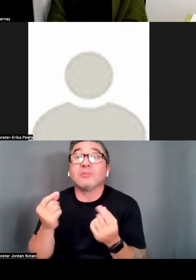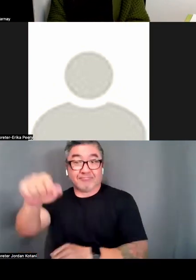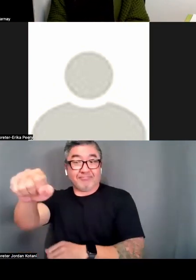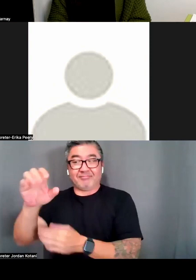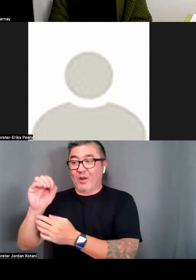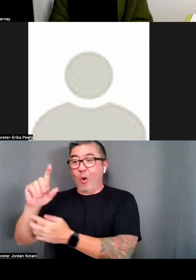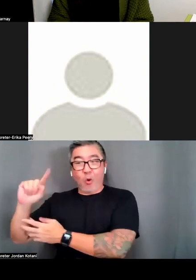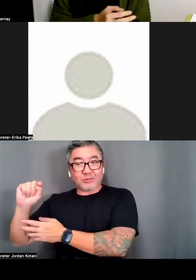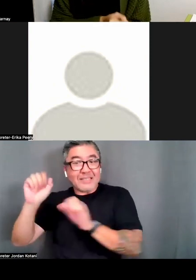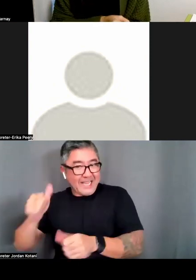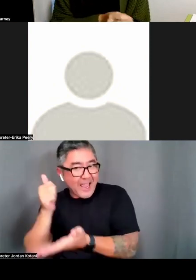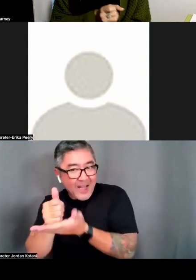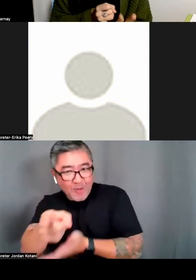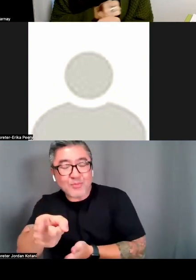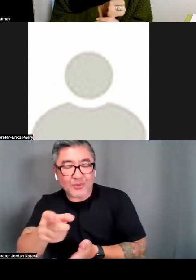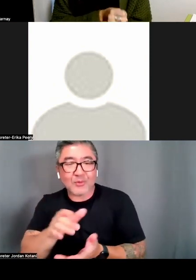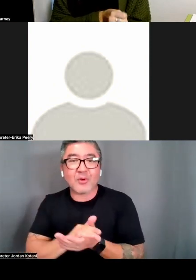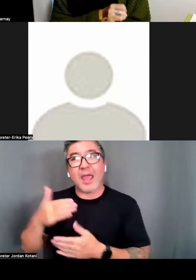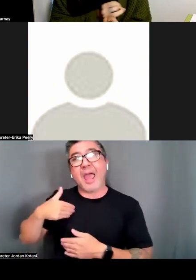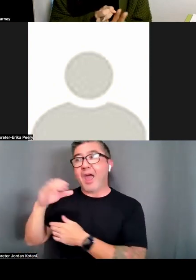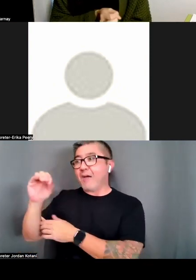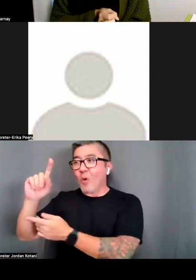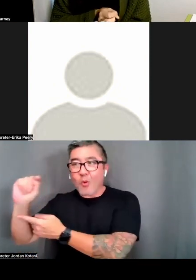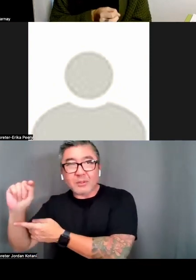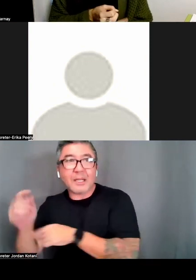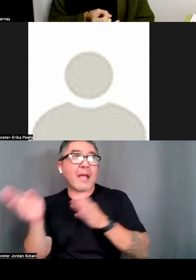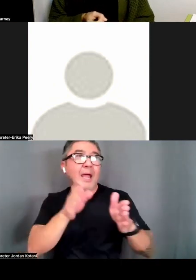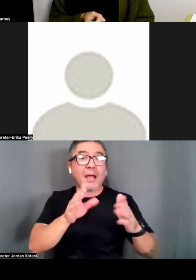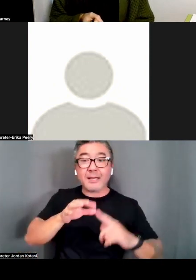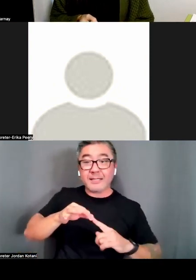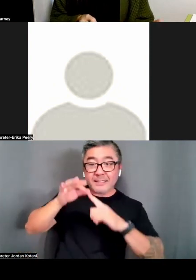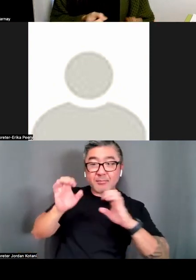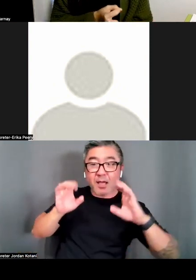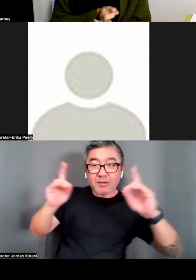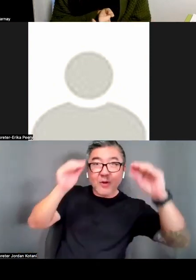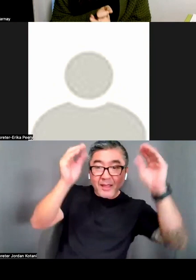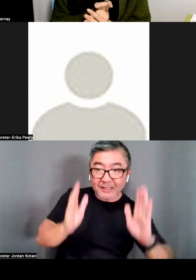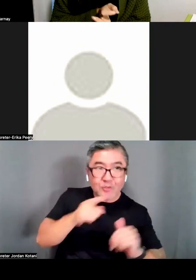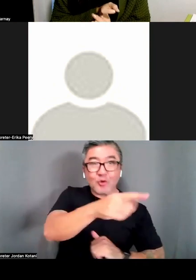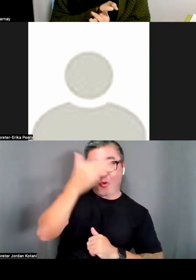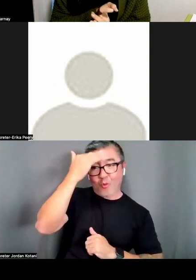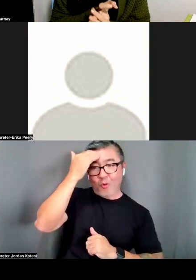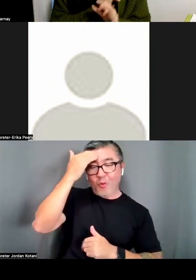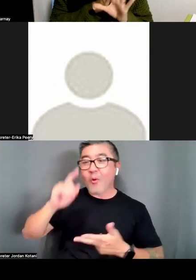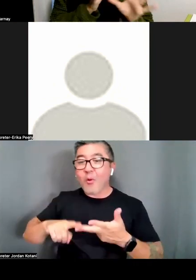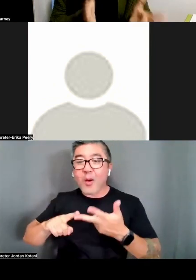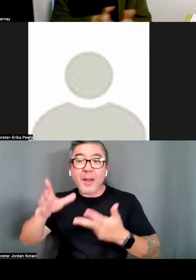just occupational therapists. Teachers, special education teachers, parents, specialists, speech